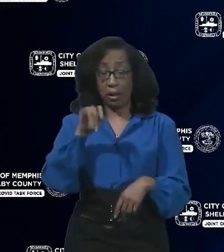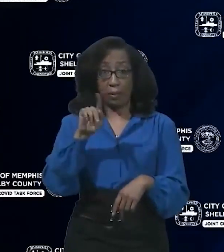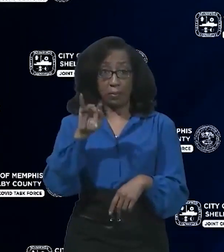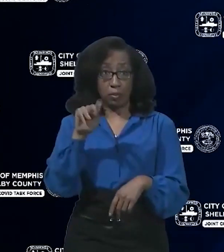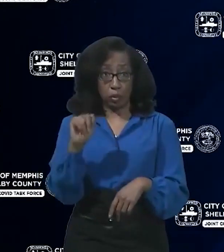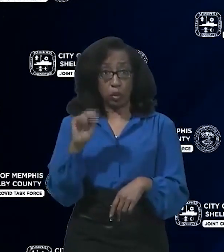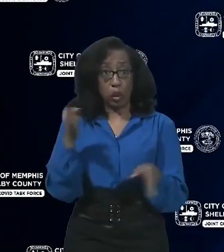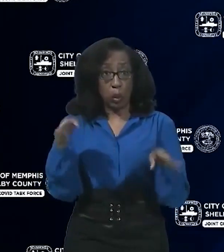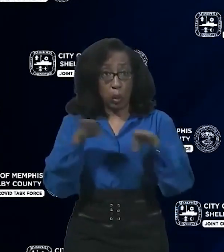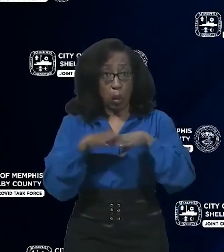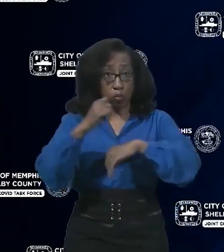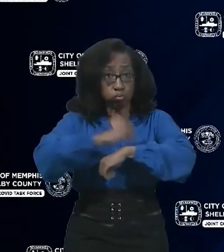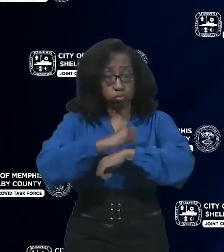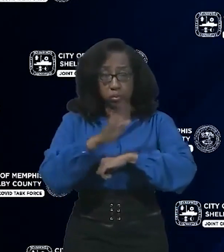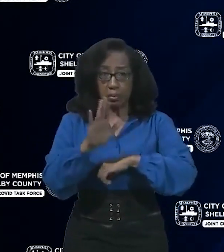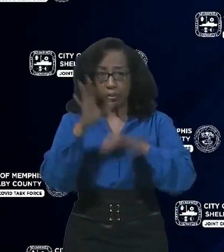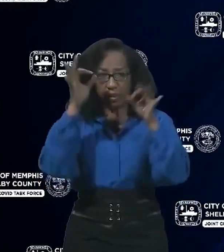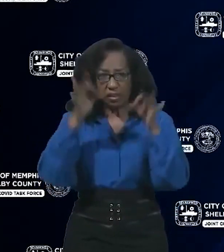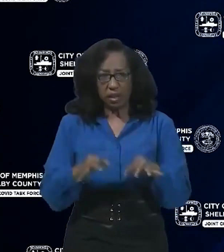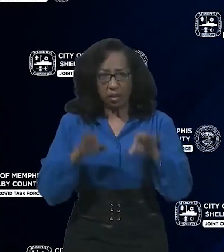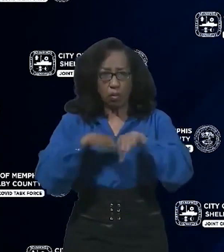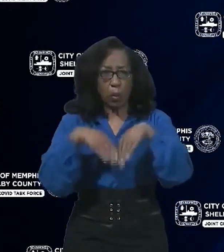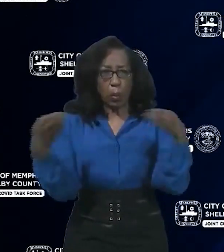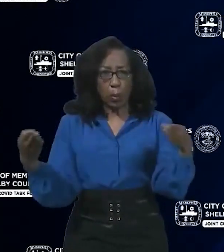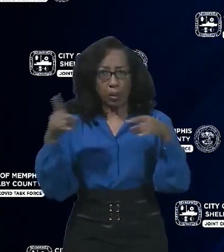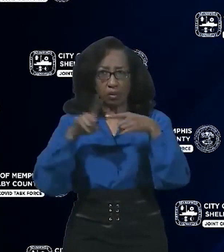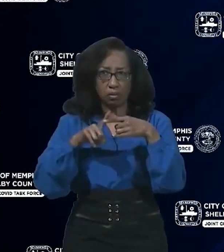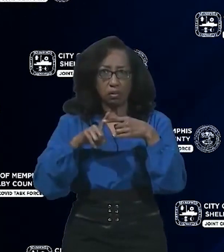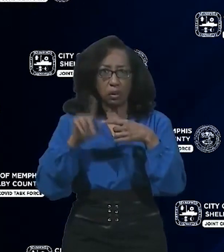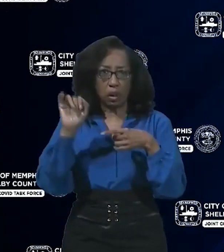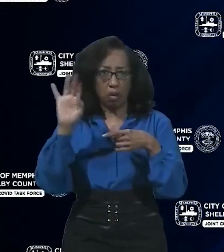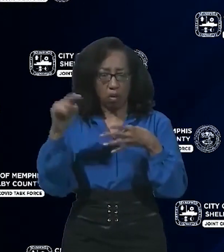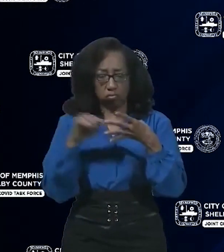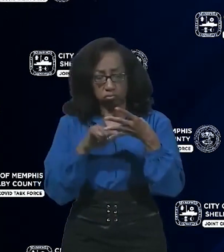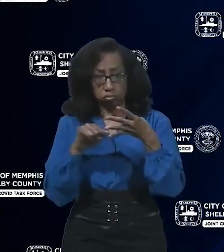DOWN THE SPREAD OF COVID THE NOT TO CLOSE NATION FIGHT TO